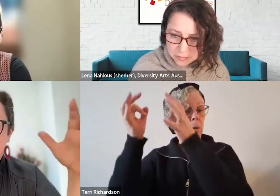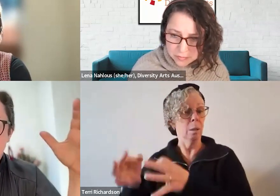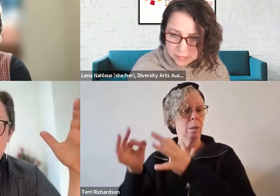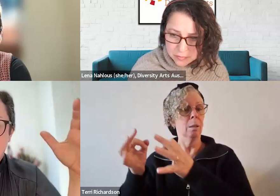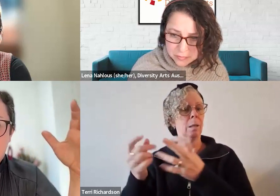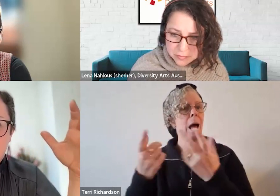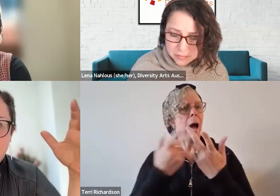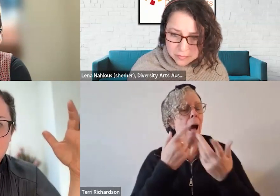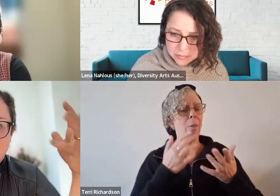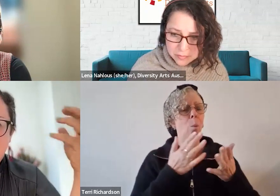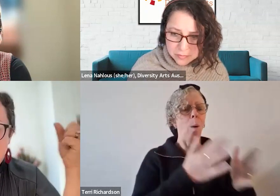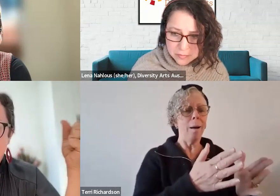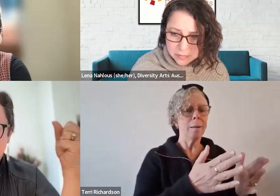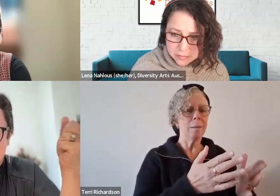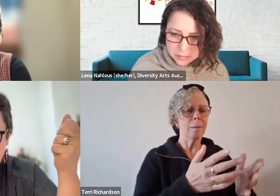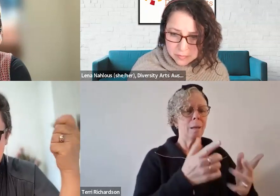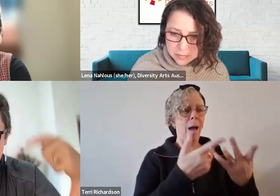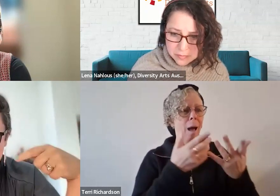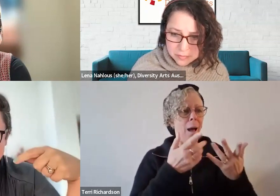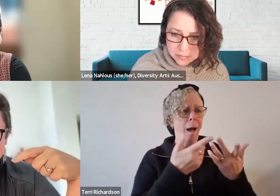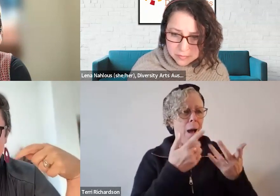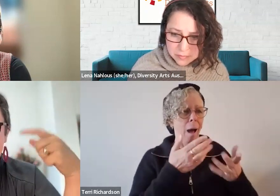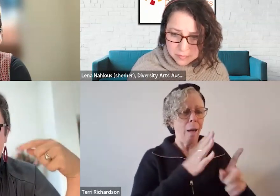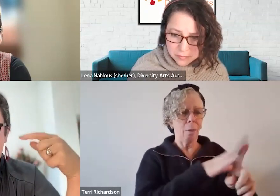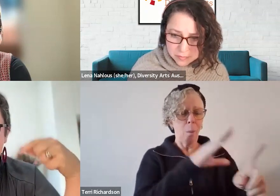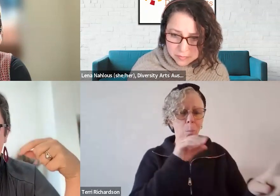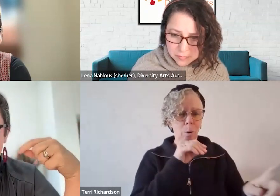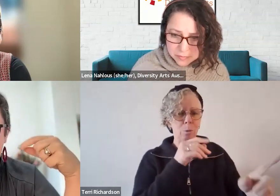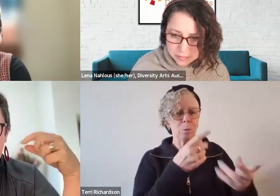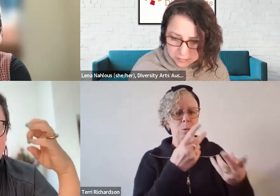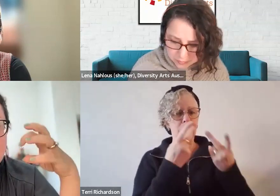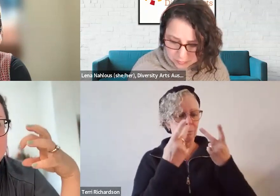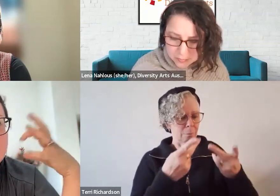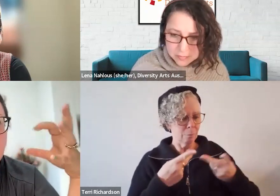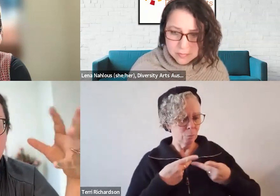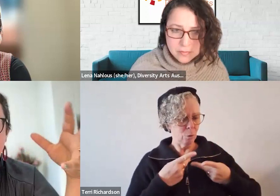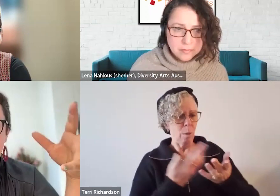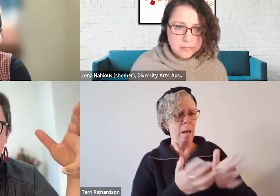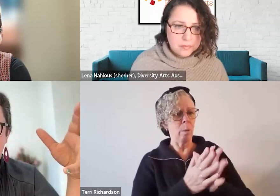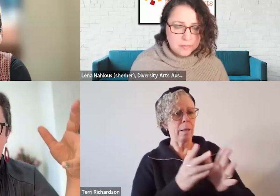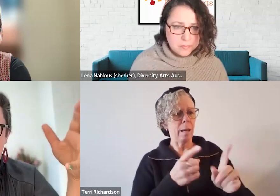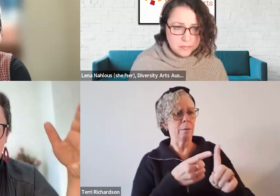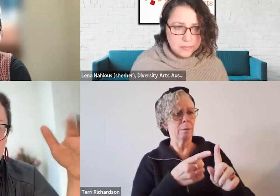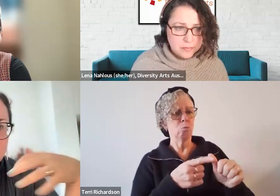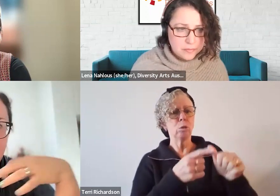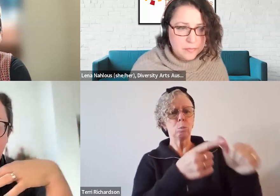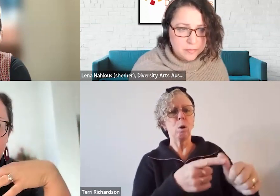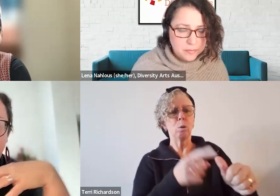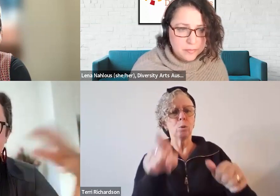edge models that actually respond to our organisation's needs and kind of walk the talk of our values, right?